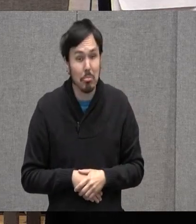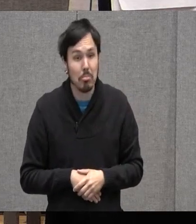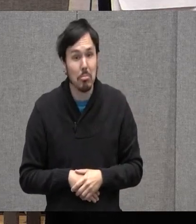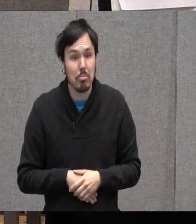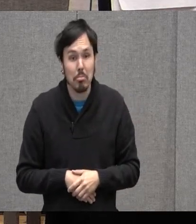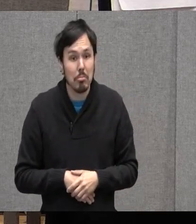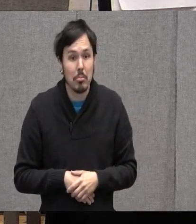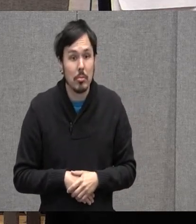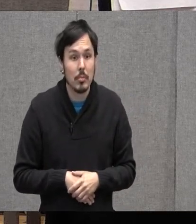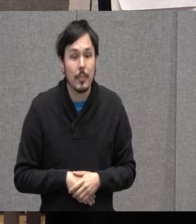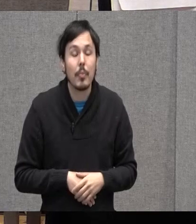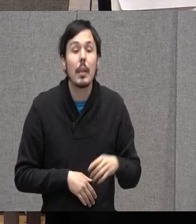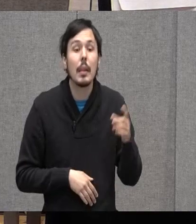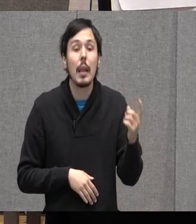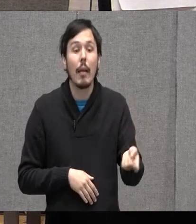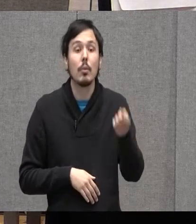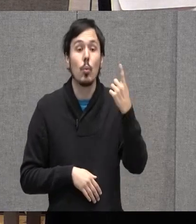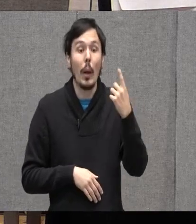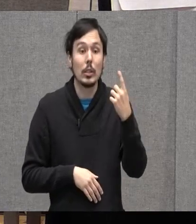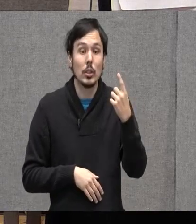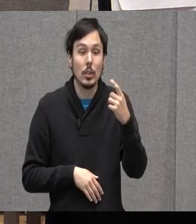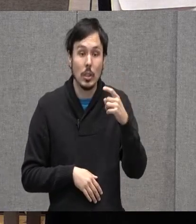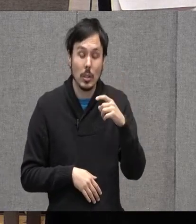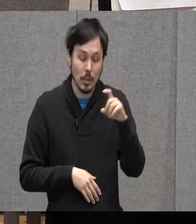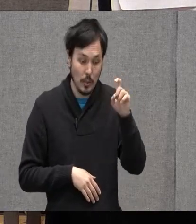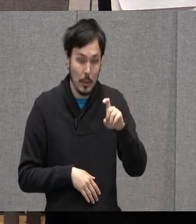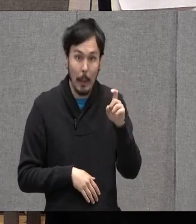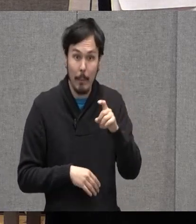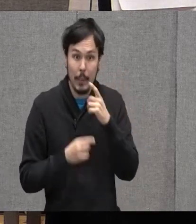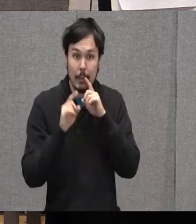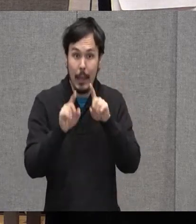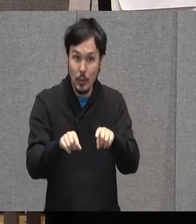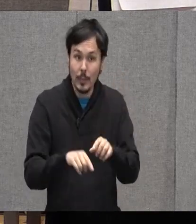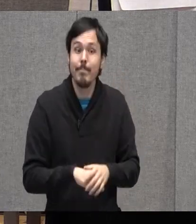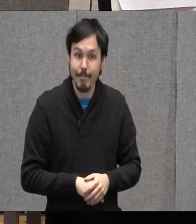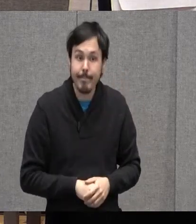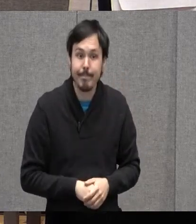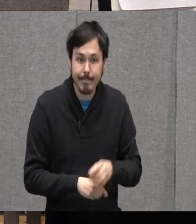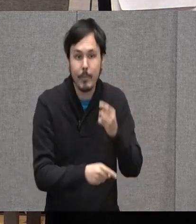Do we have a question that we are to answer here? Right, how many pots?